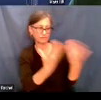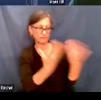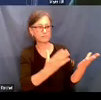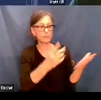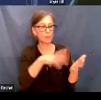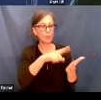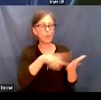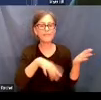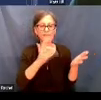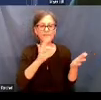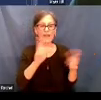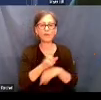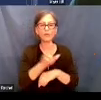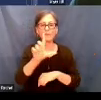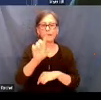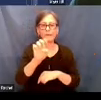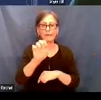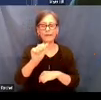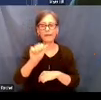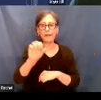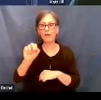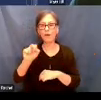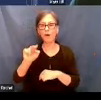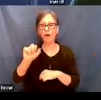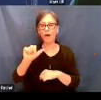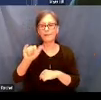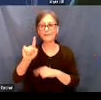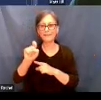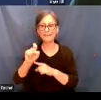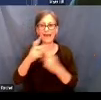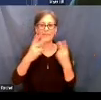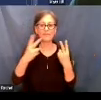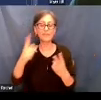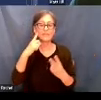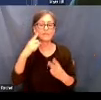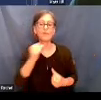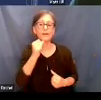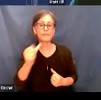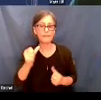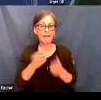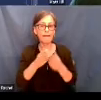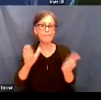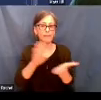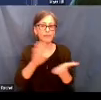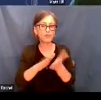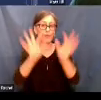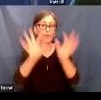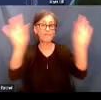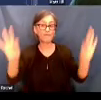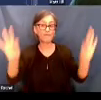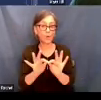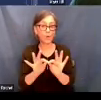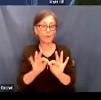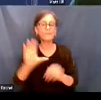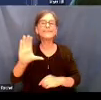using the LEA on-site visit for non-public schools form which is provided on the CDE website.